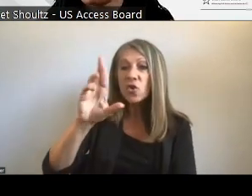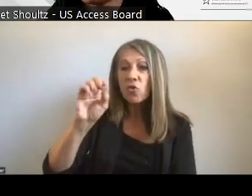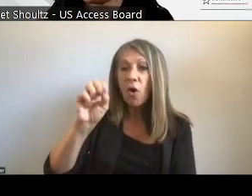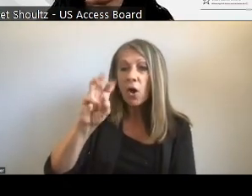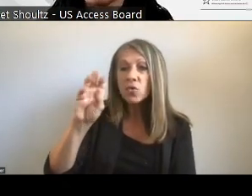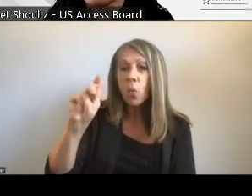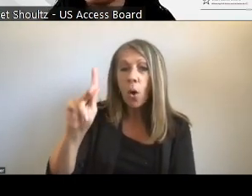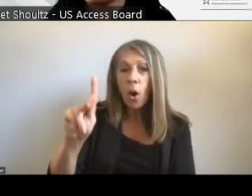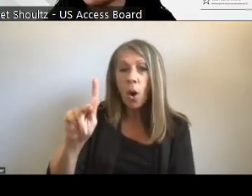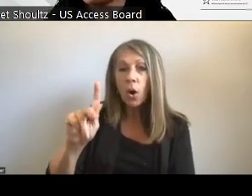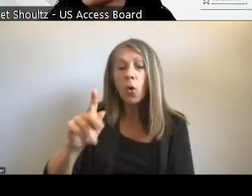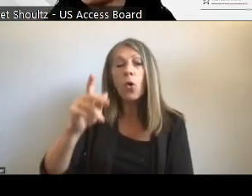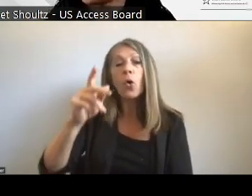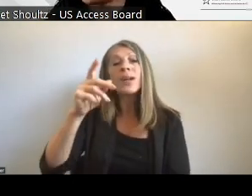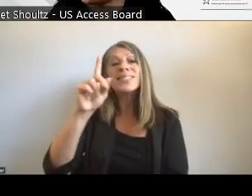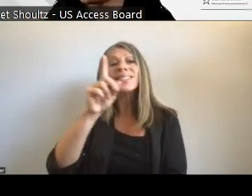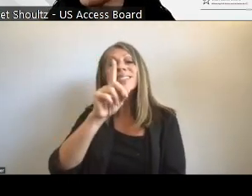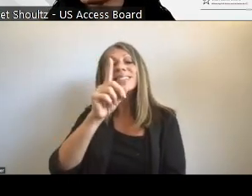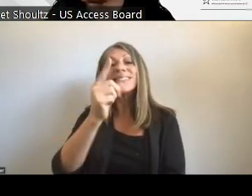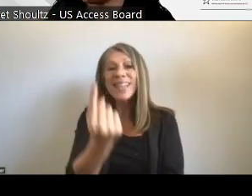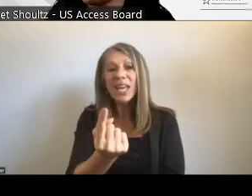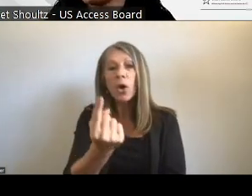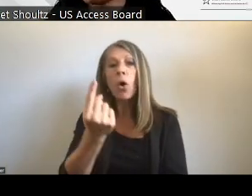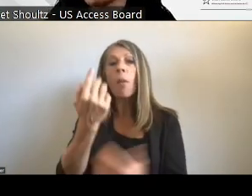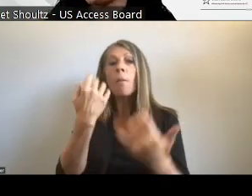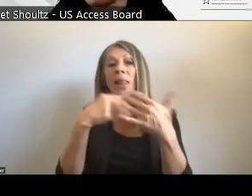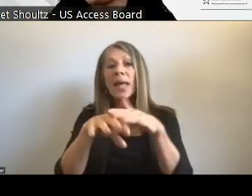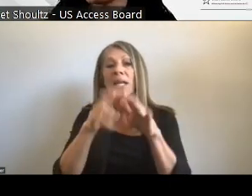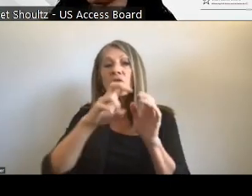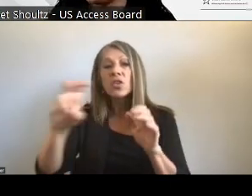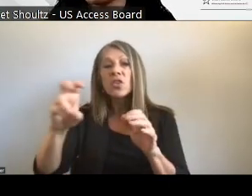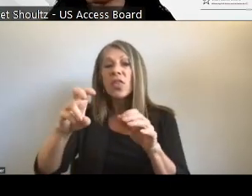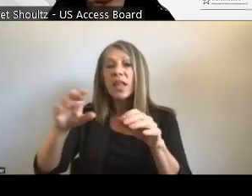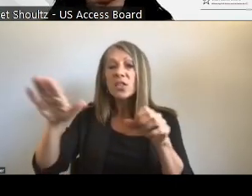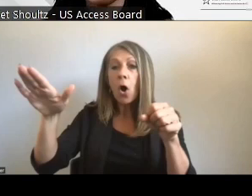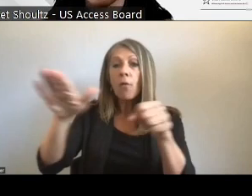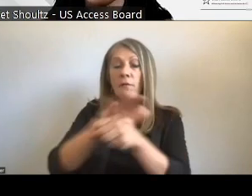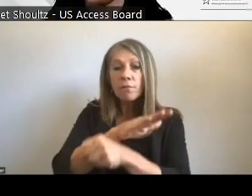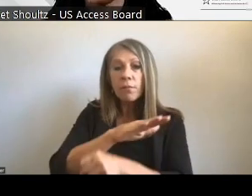or a single blended transition that spans all crosswalks at the intersection corner.